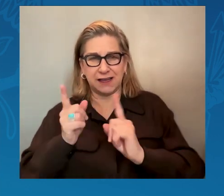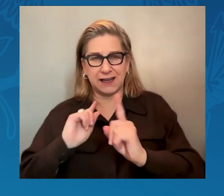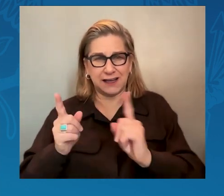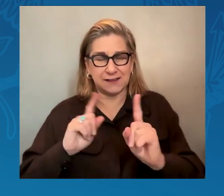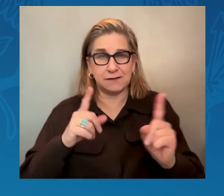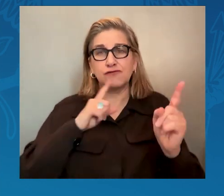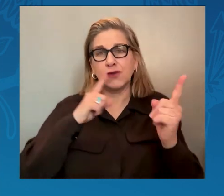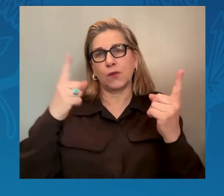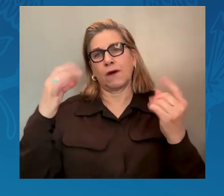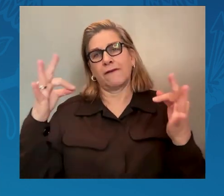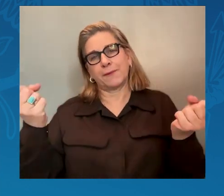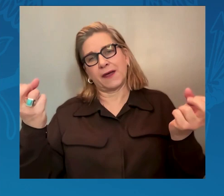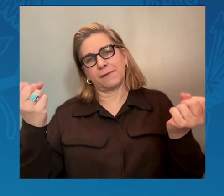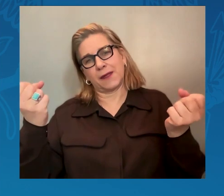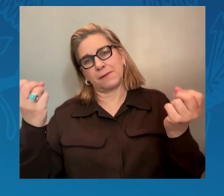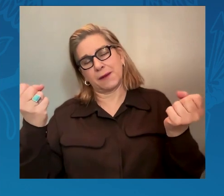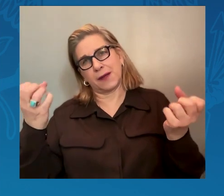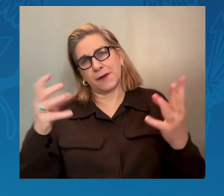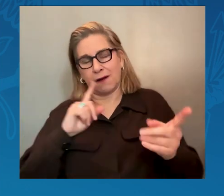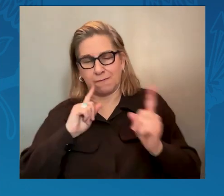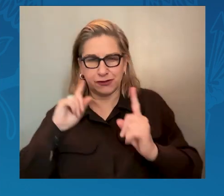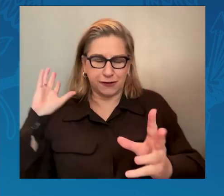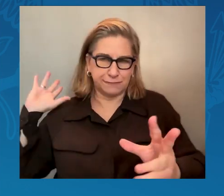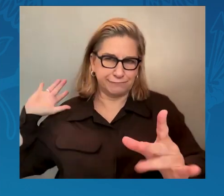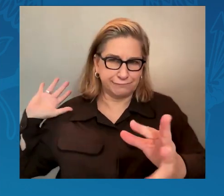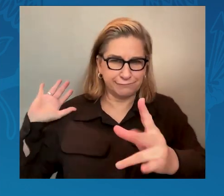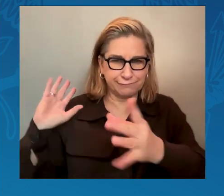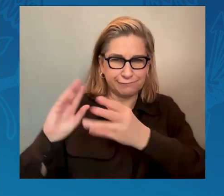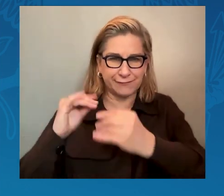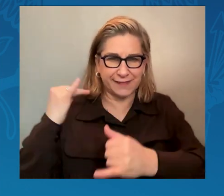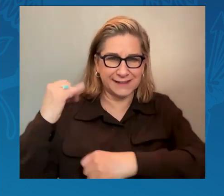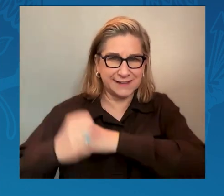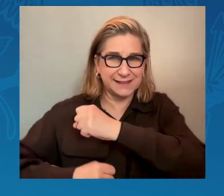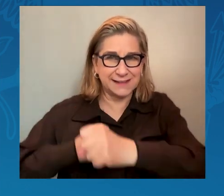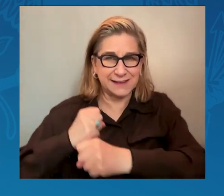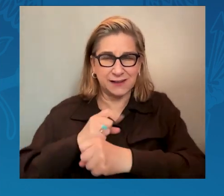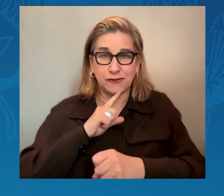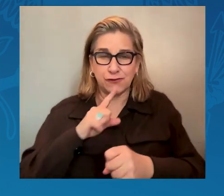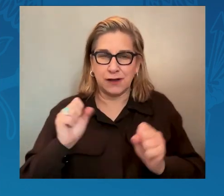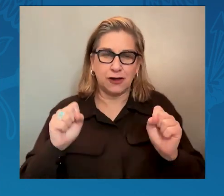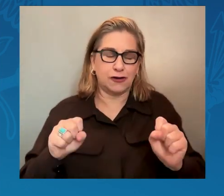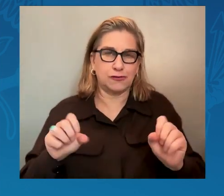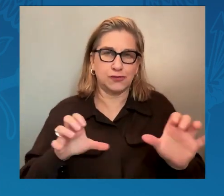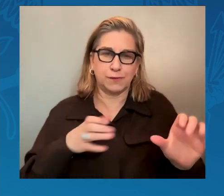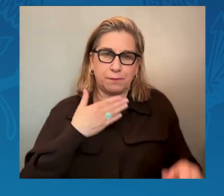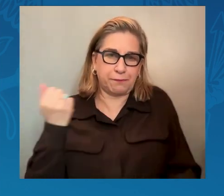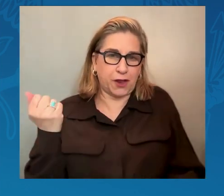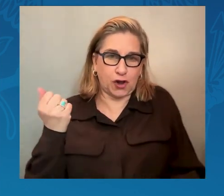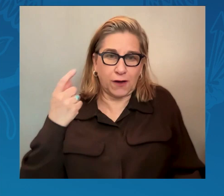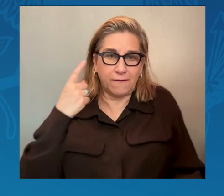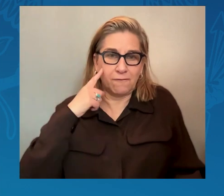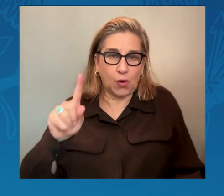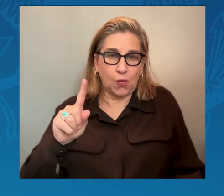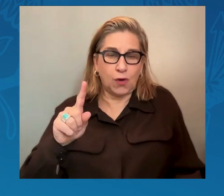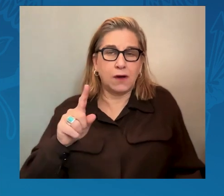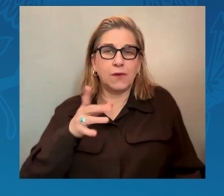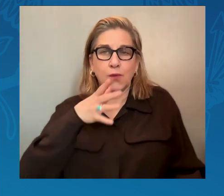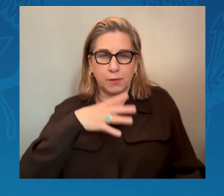about how we can do better for the women of our country, for the children of our country, for the families of our country.